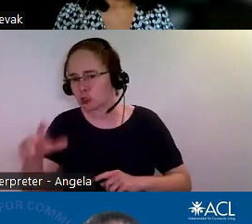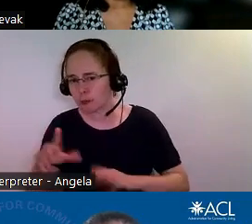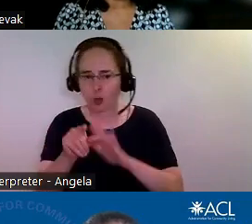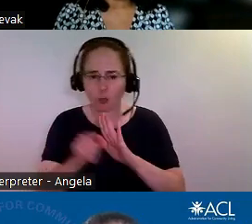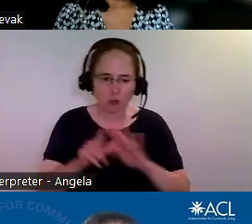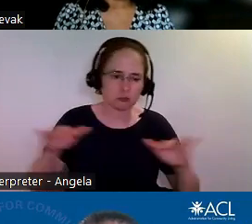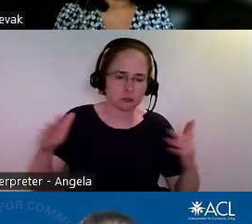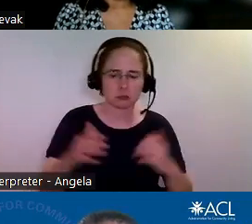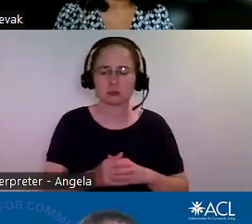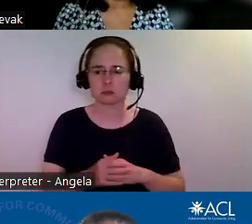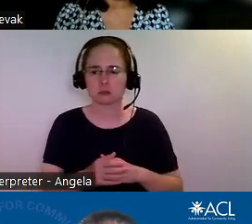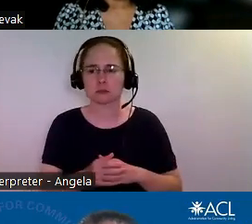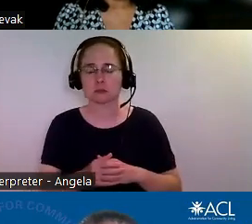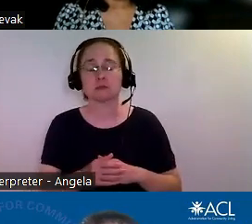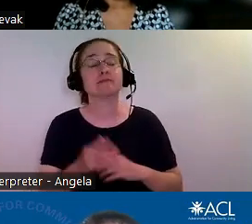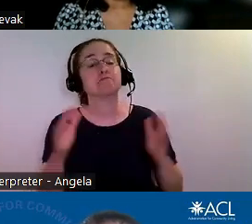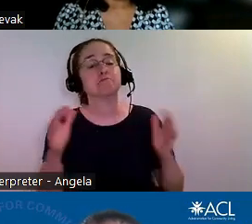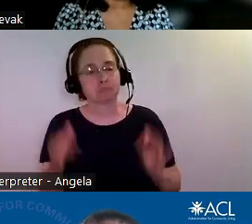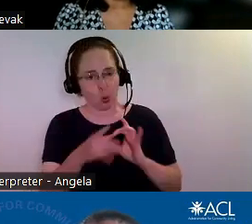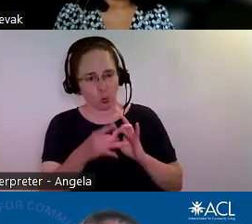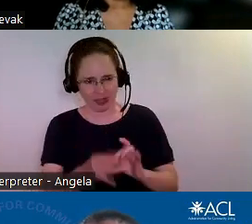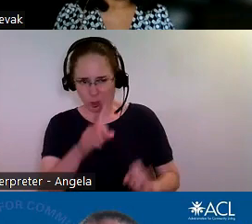(Anjali Forber-Pratt) And sort of a related question to that on that same theme,